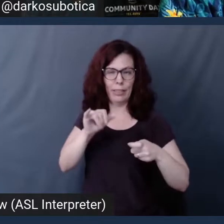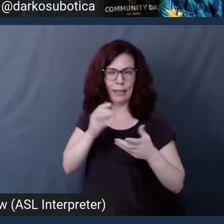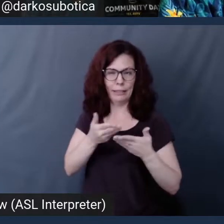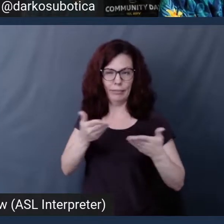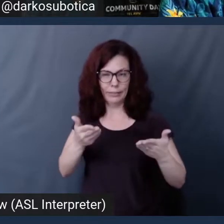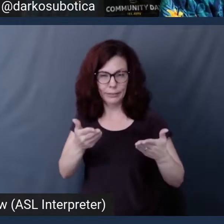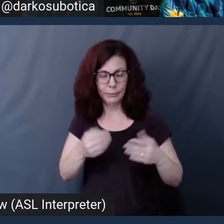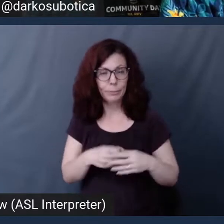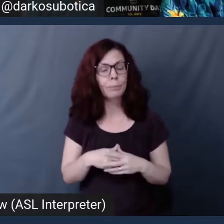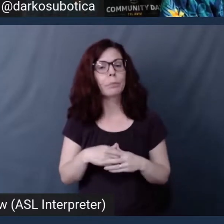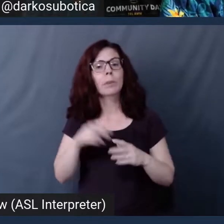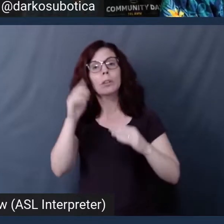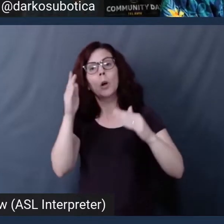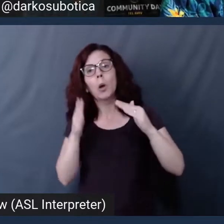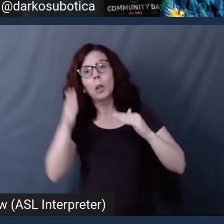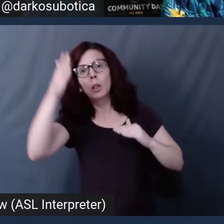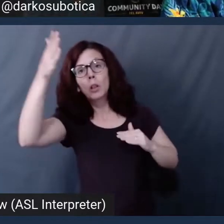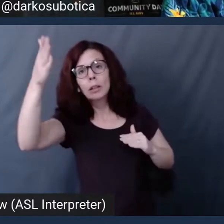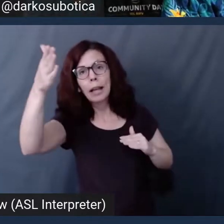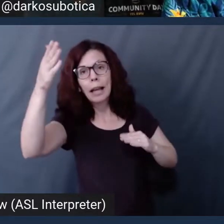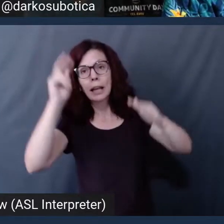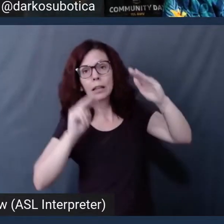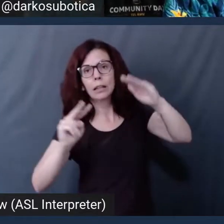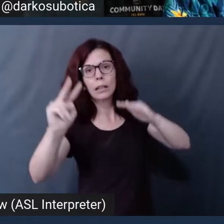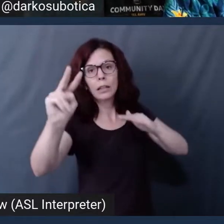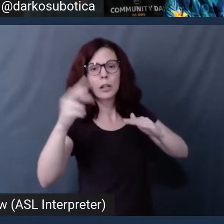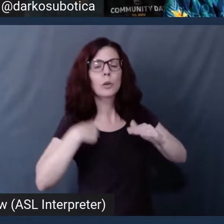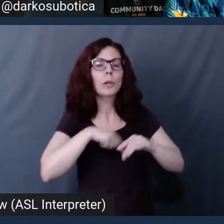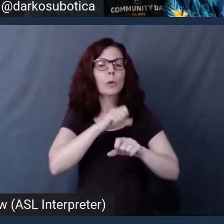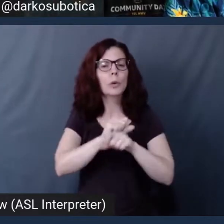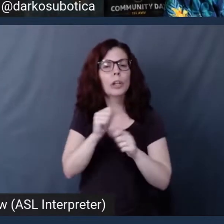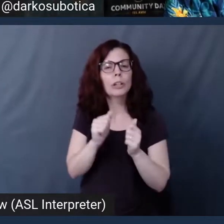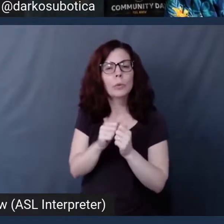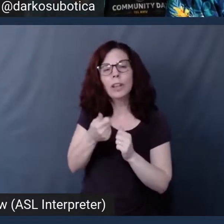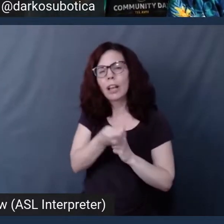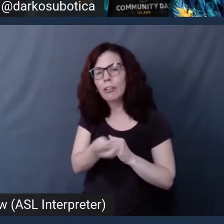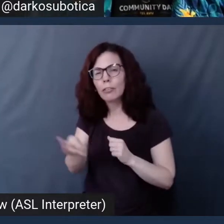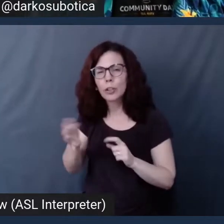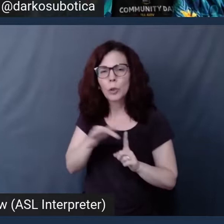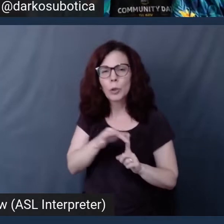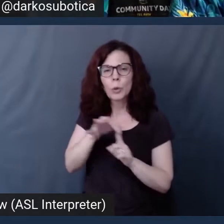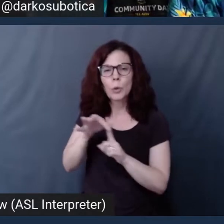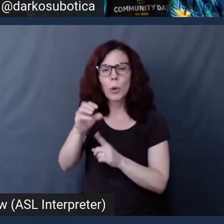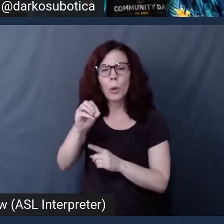Looking ahead, we're also working with a few select OEM partners such as Lenovo,